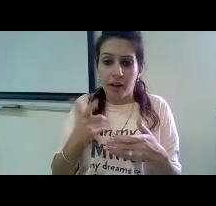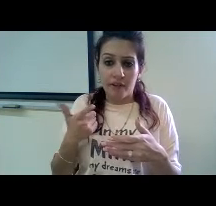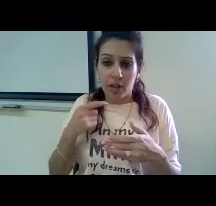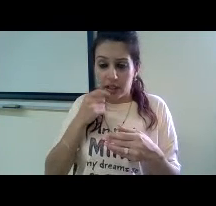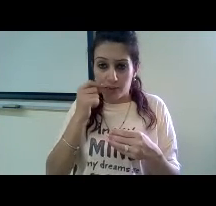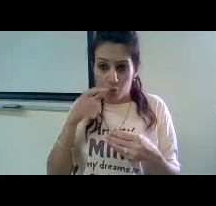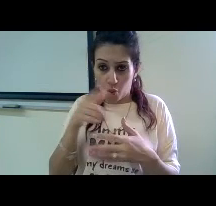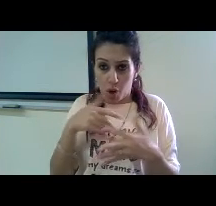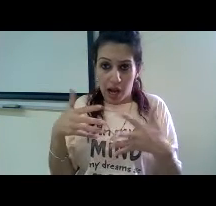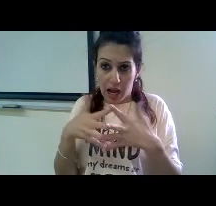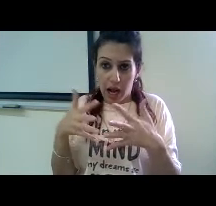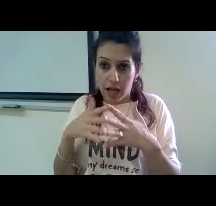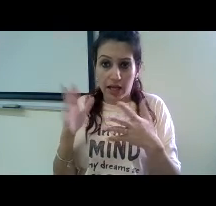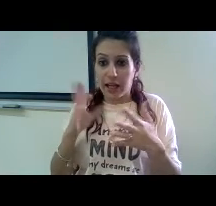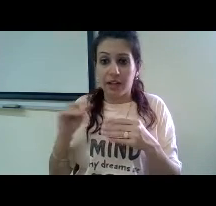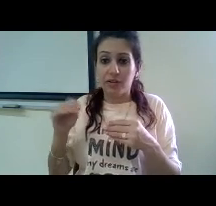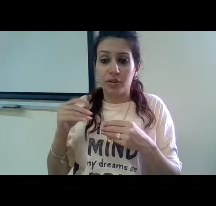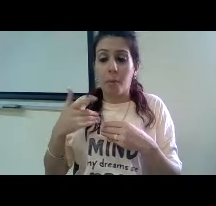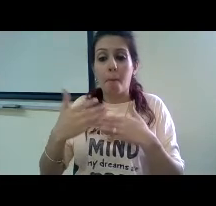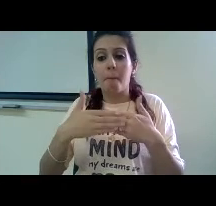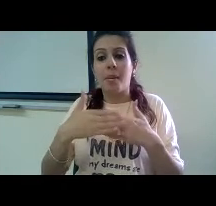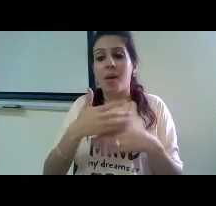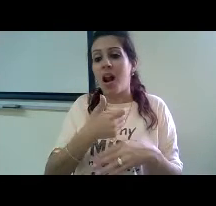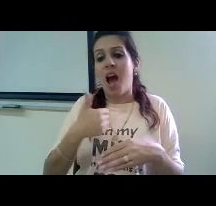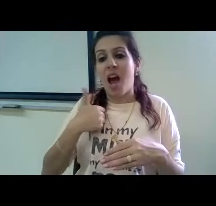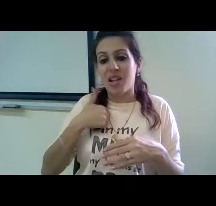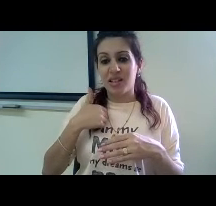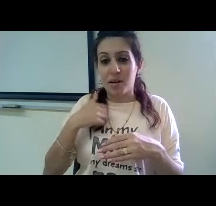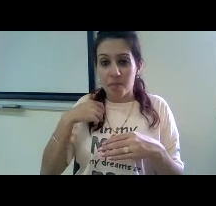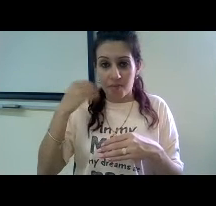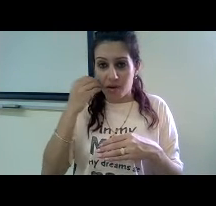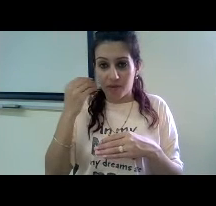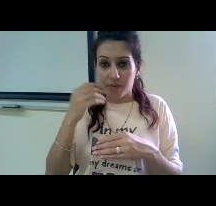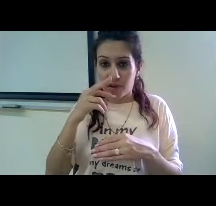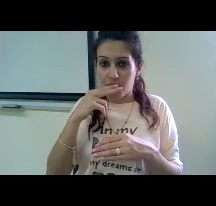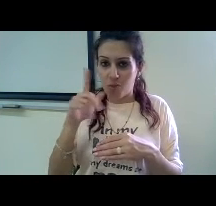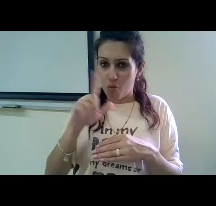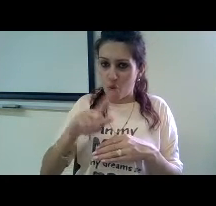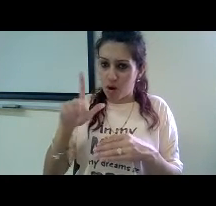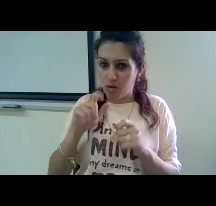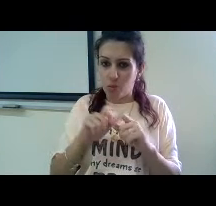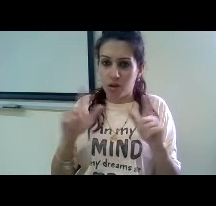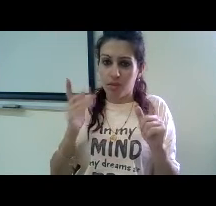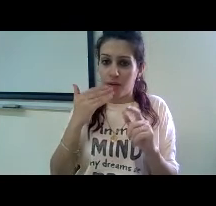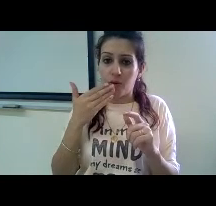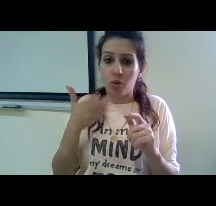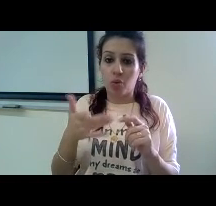If it is put in other ways and in national legislation, it can be challenged because this is exactly what